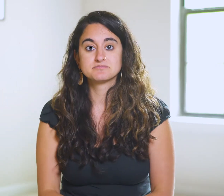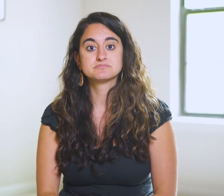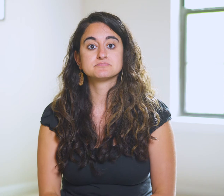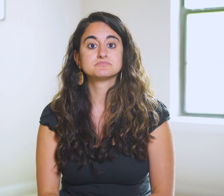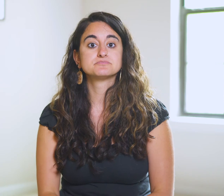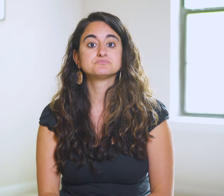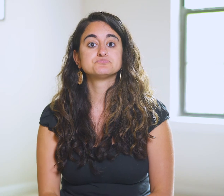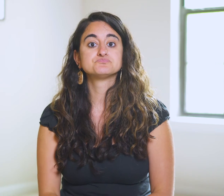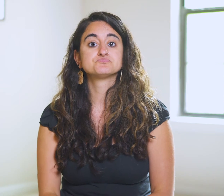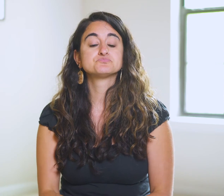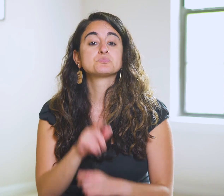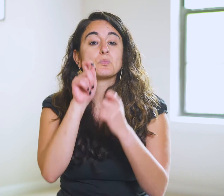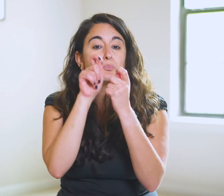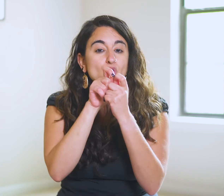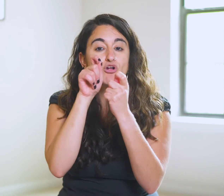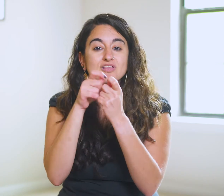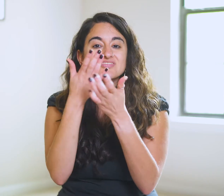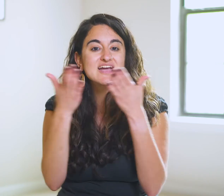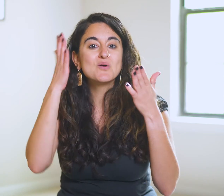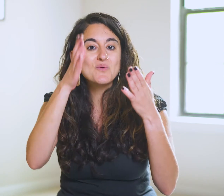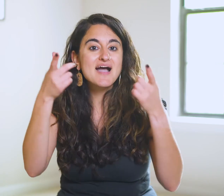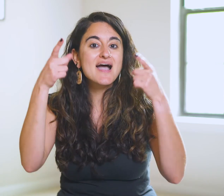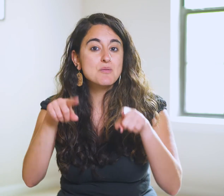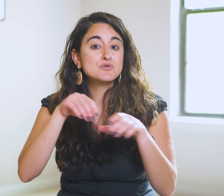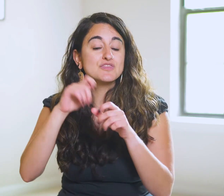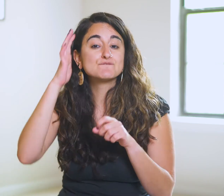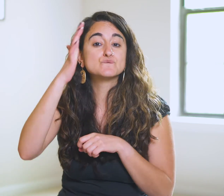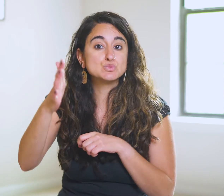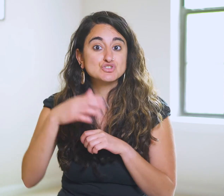Peculiar things will happen in the future